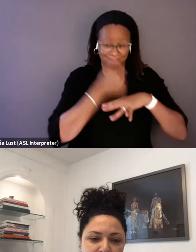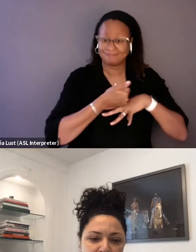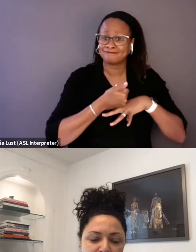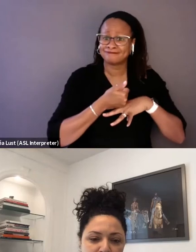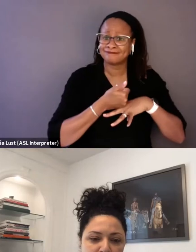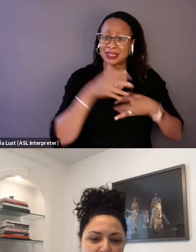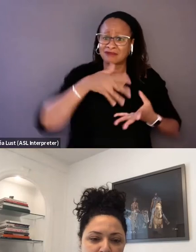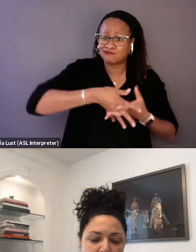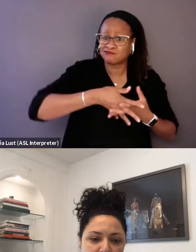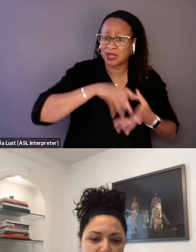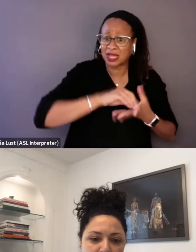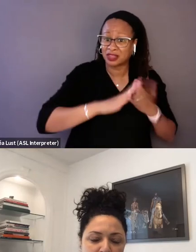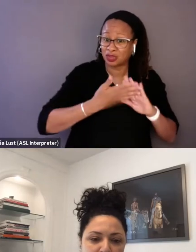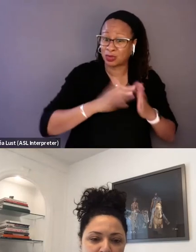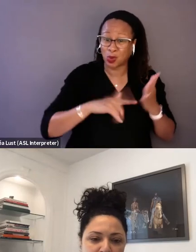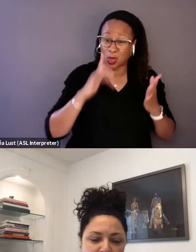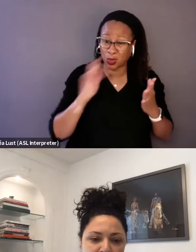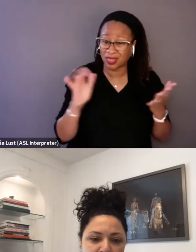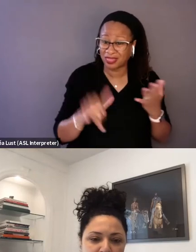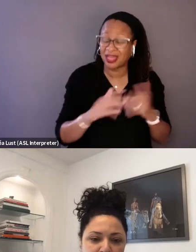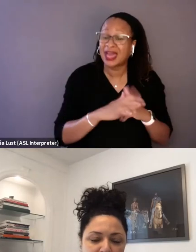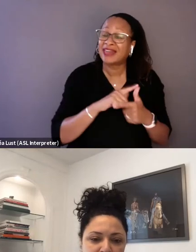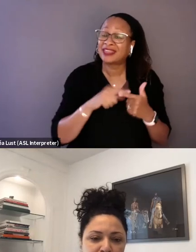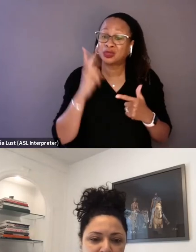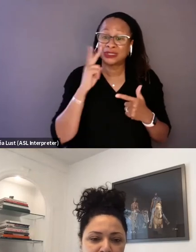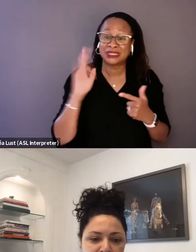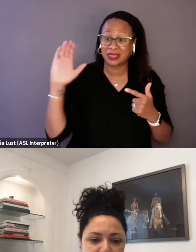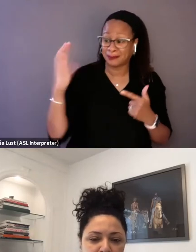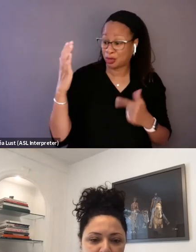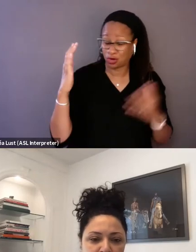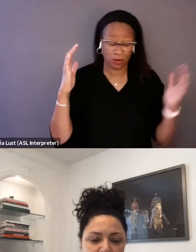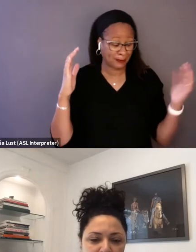And then you could really see the mirrors, you know,